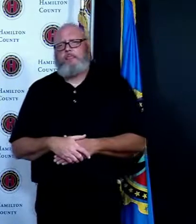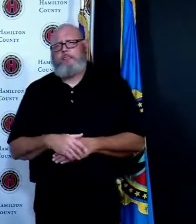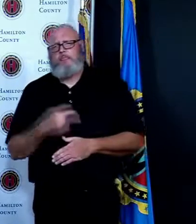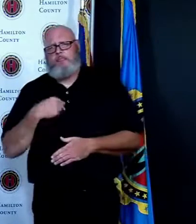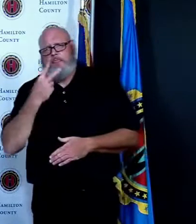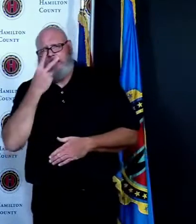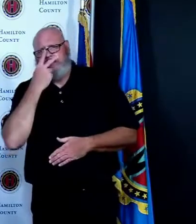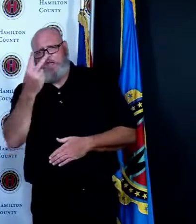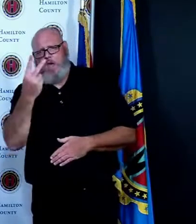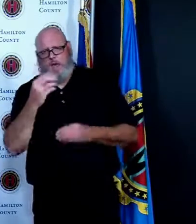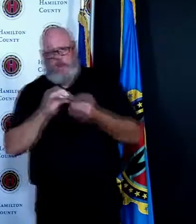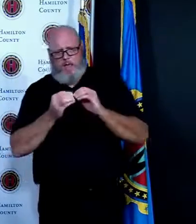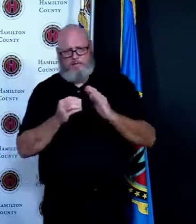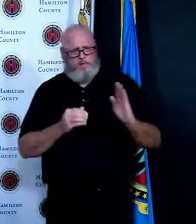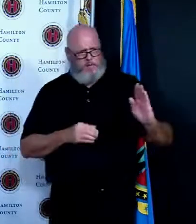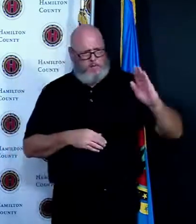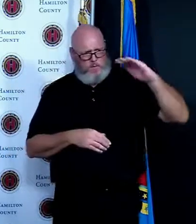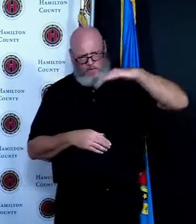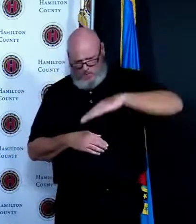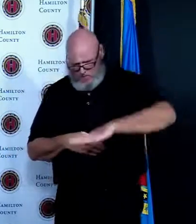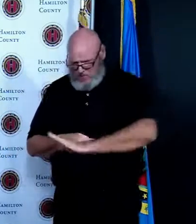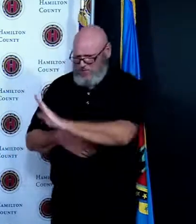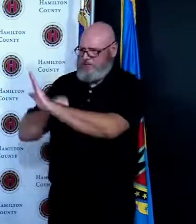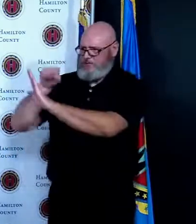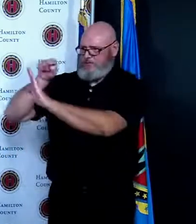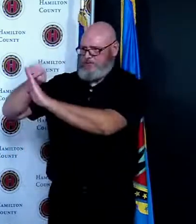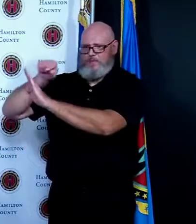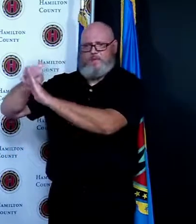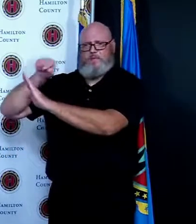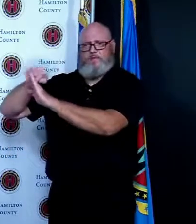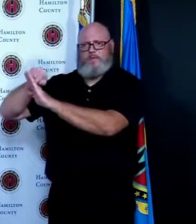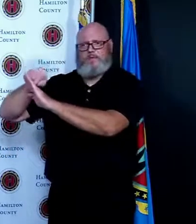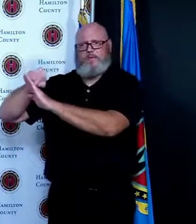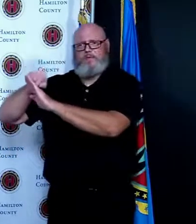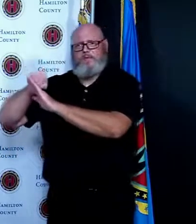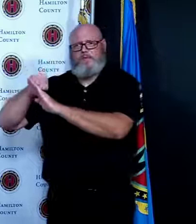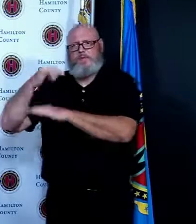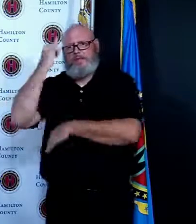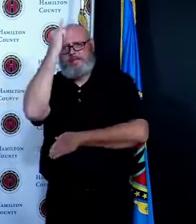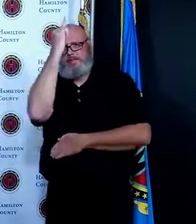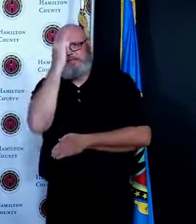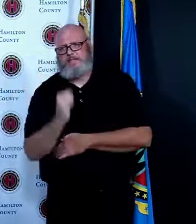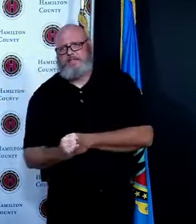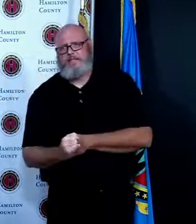since the mask order went into effect cases went down are you are you completely convinced that our